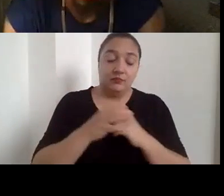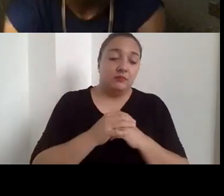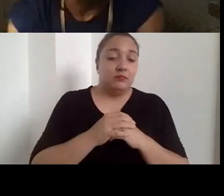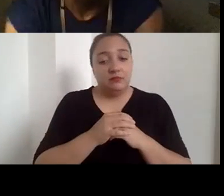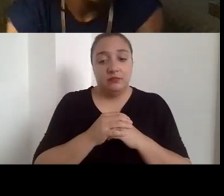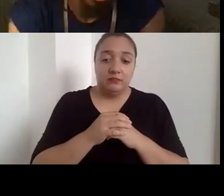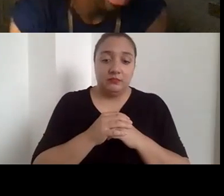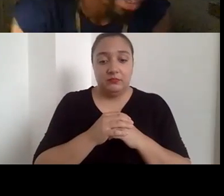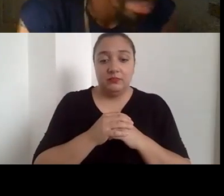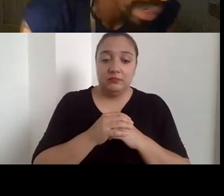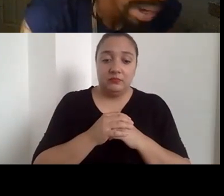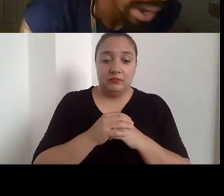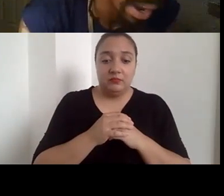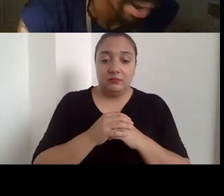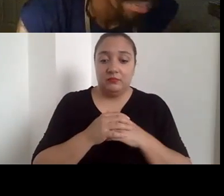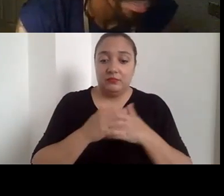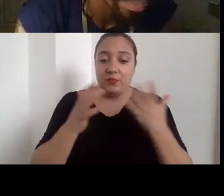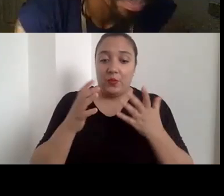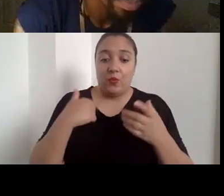cosign cosign cosign.